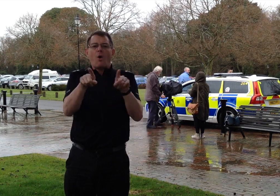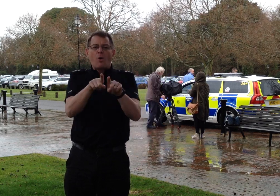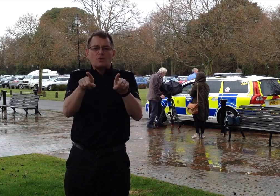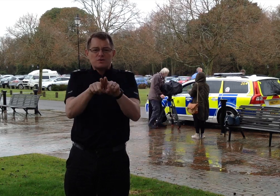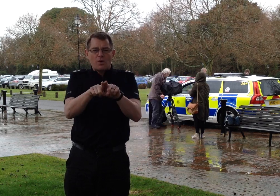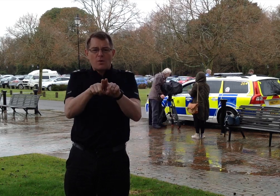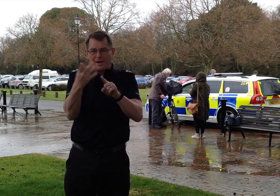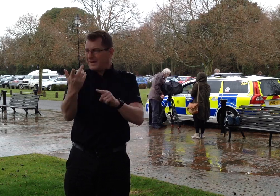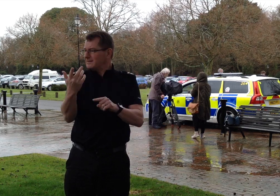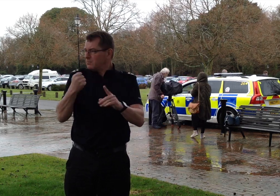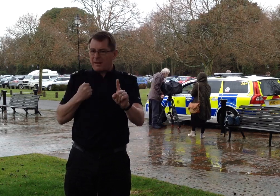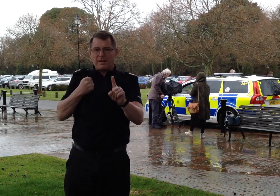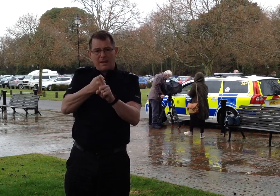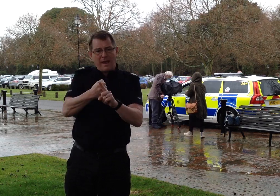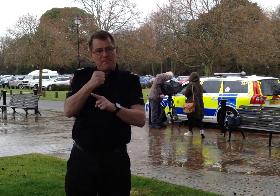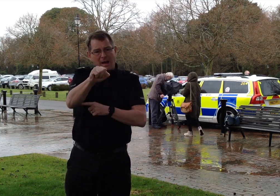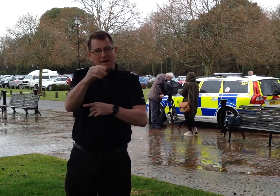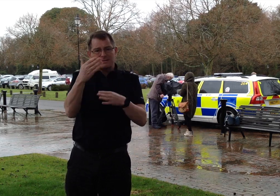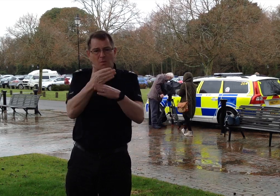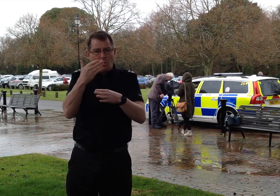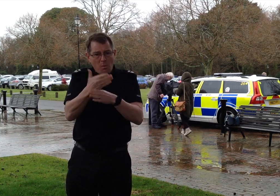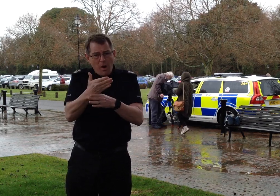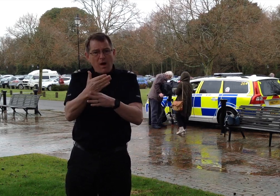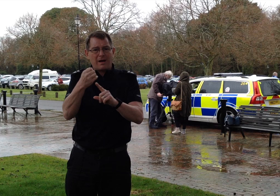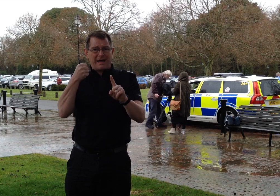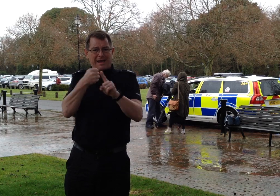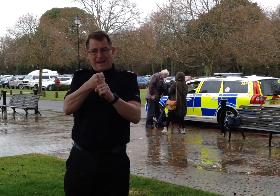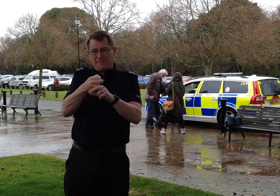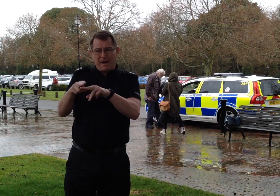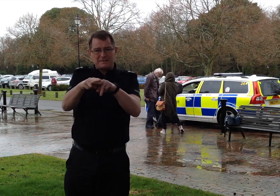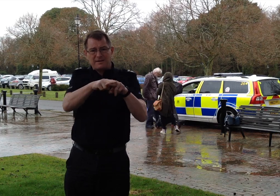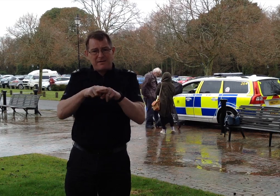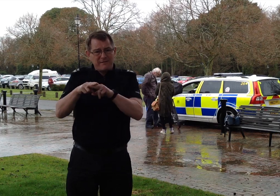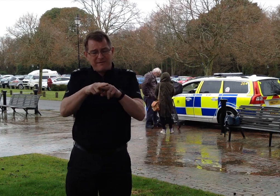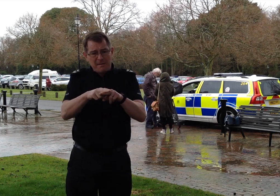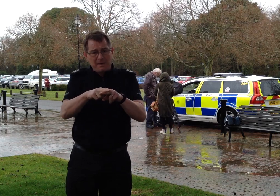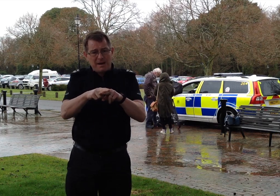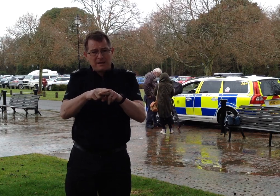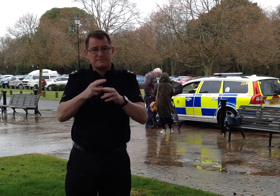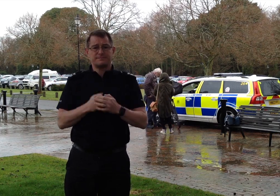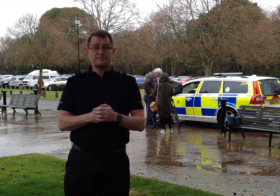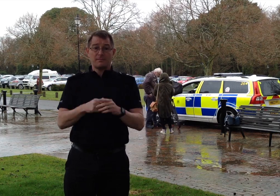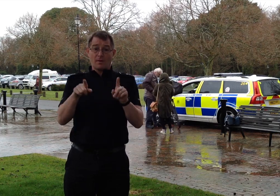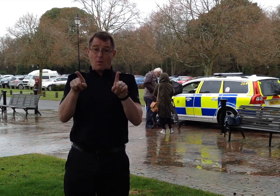it can also impact on your work, impact your family,